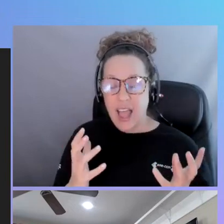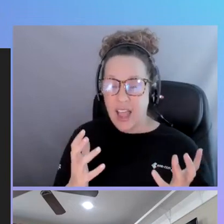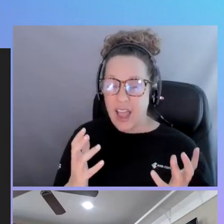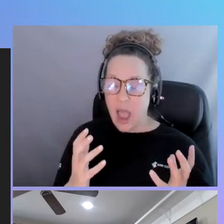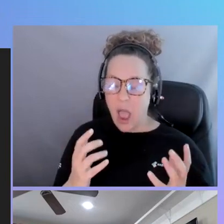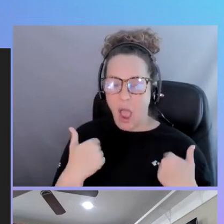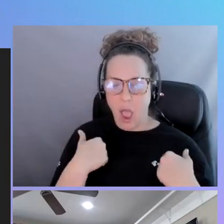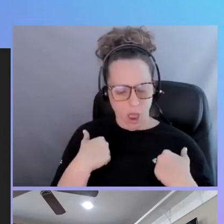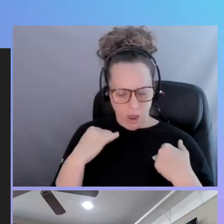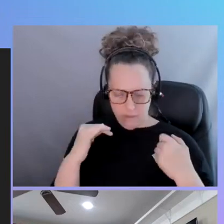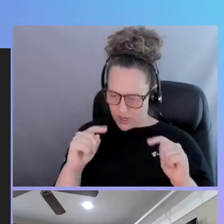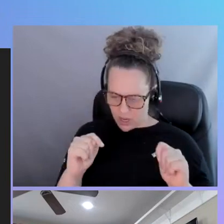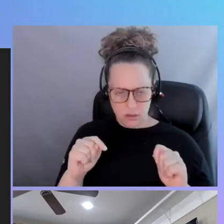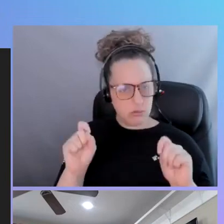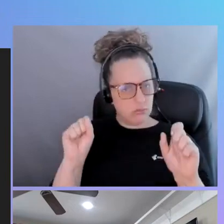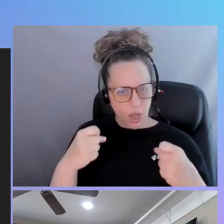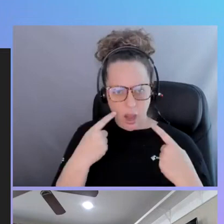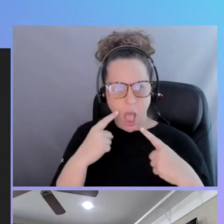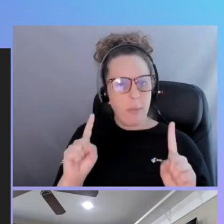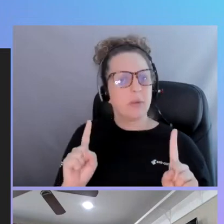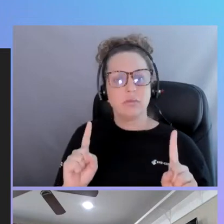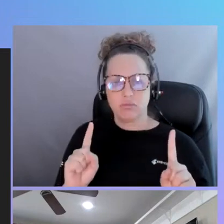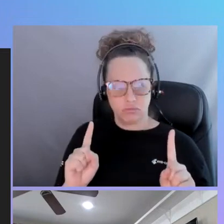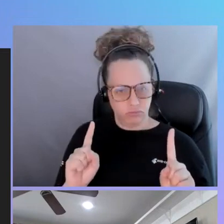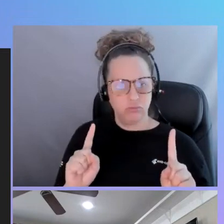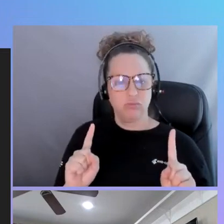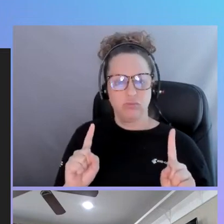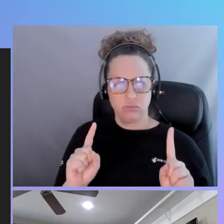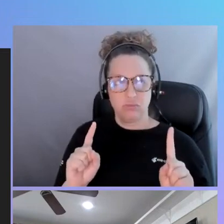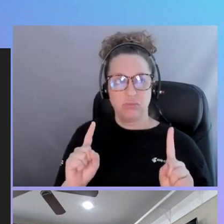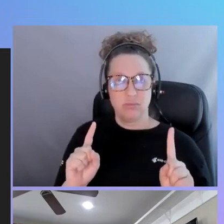can happen. Uh, it took me about four years. We'll talk more